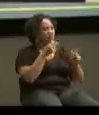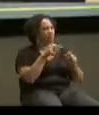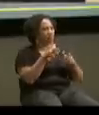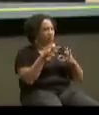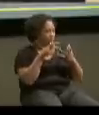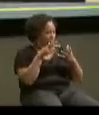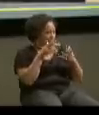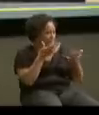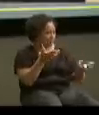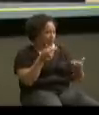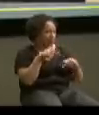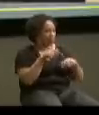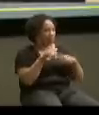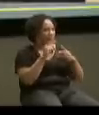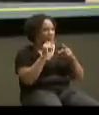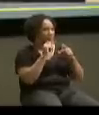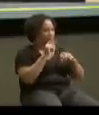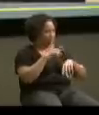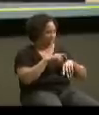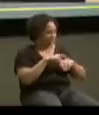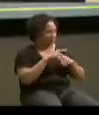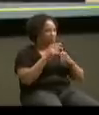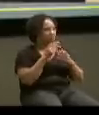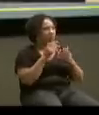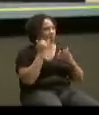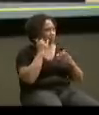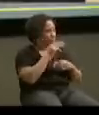HAVE ON WHAT THE SECTION 13 WORKING GROUP IS DOING.